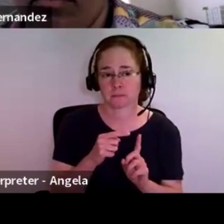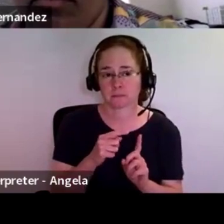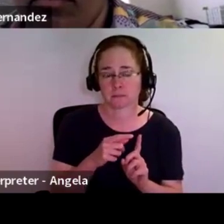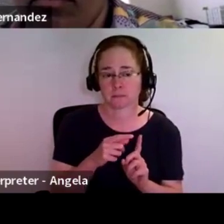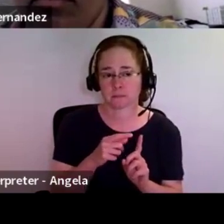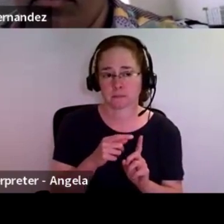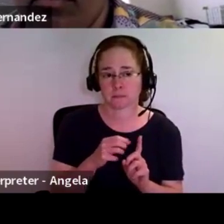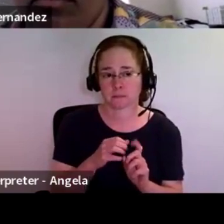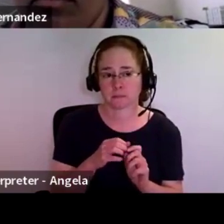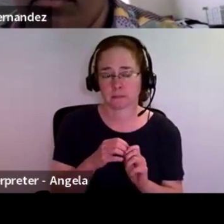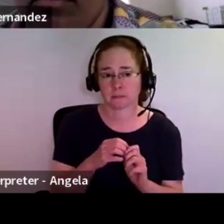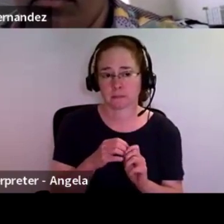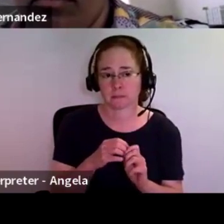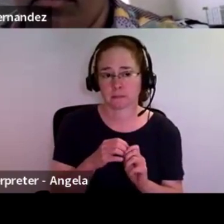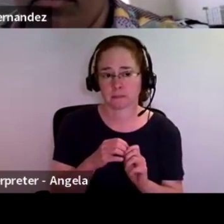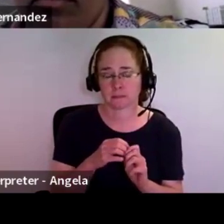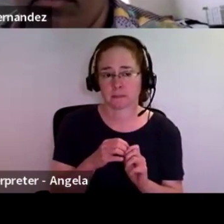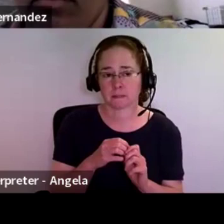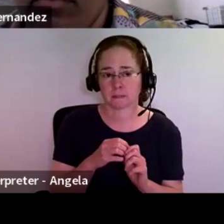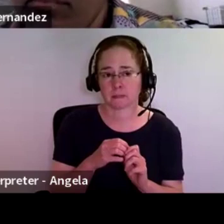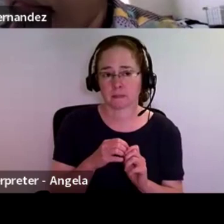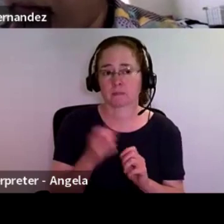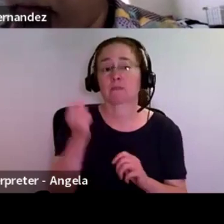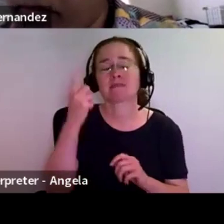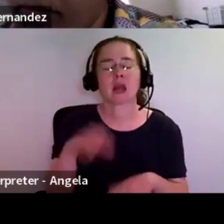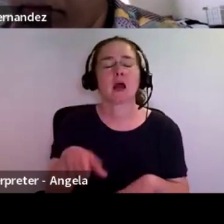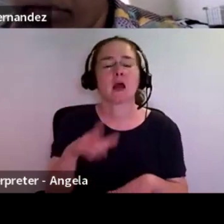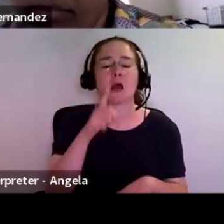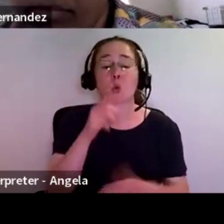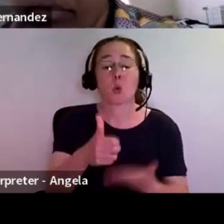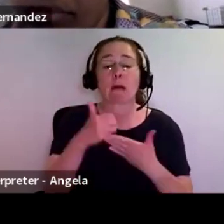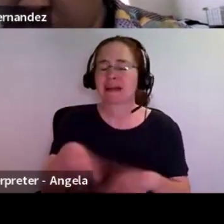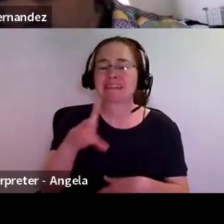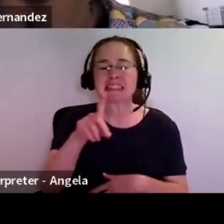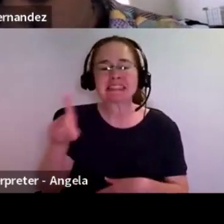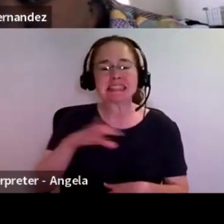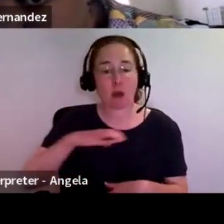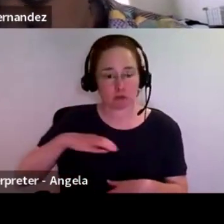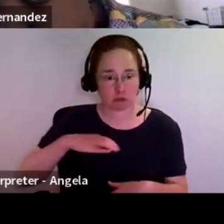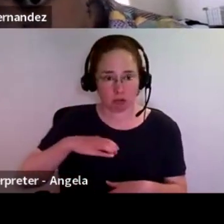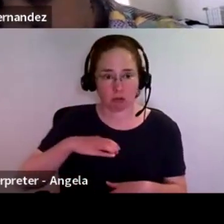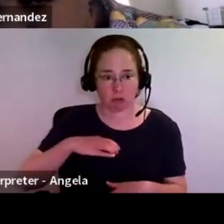oh, the DD, a DD Council in Nevada,